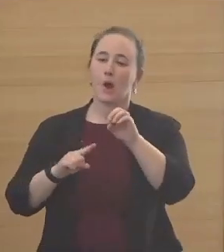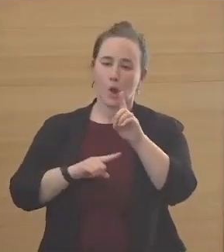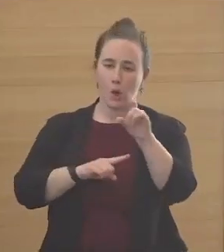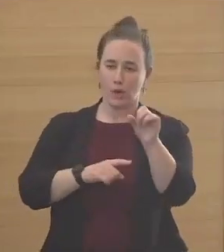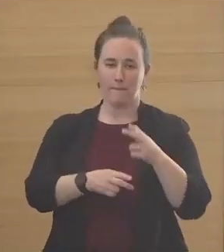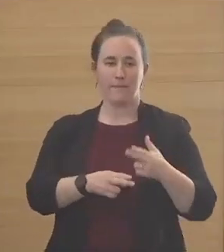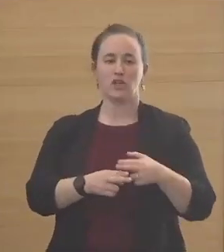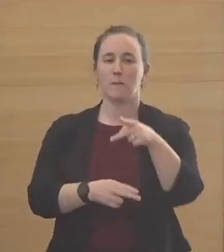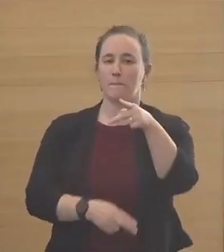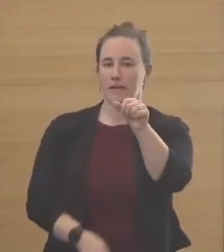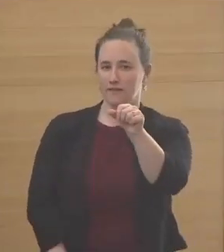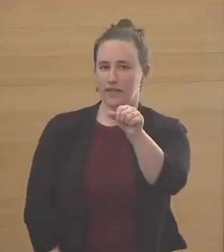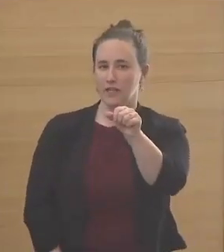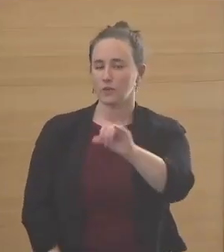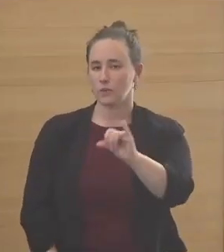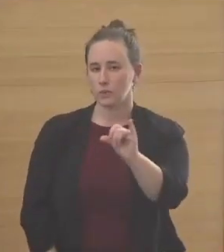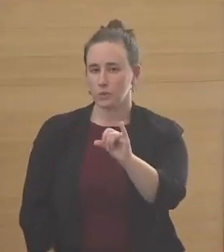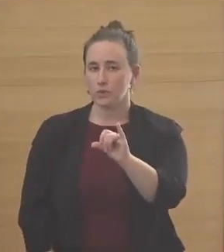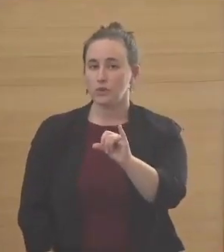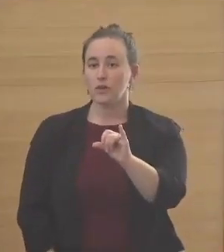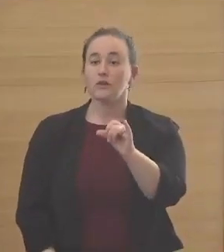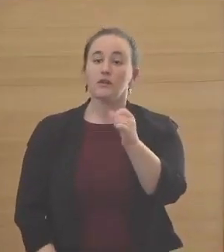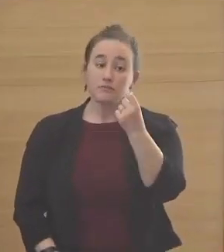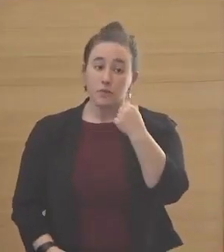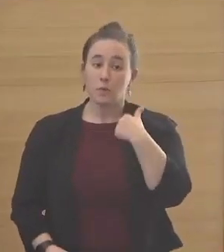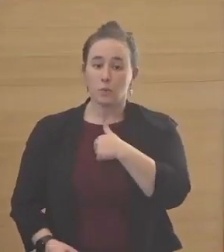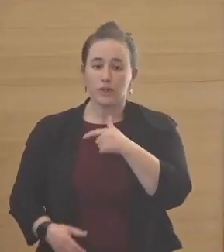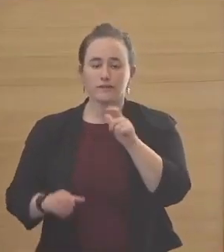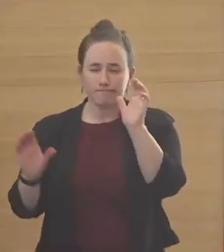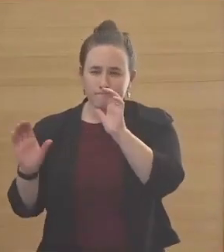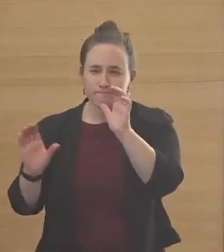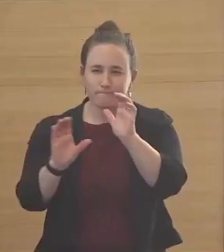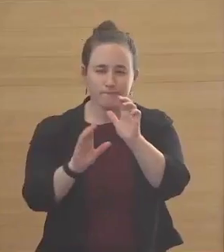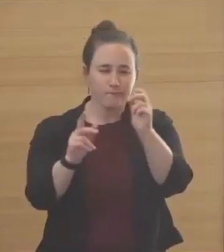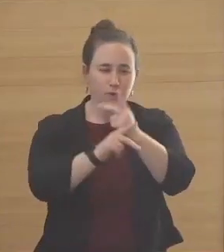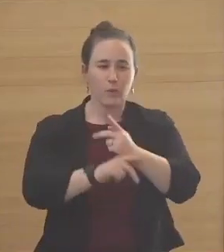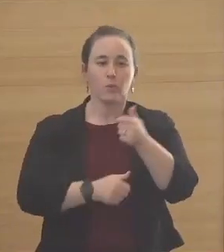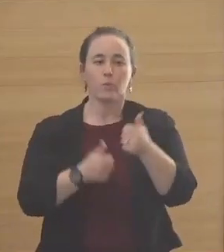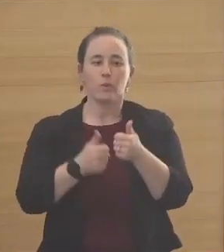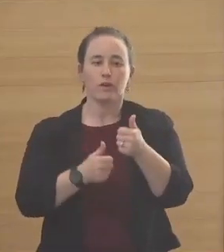So we're actively looking at what other states are doing.